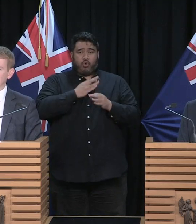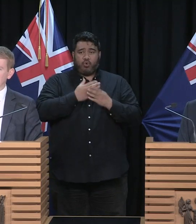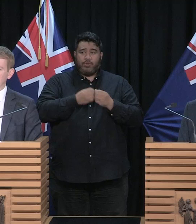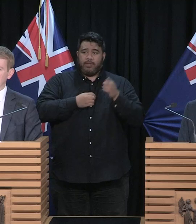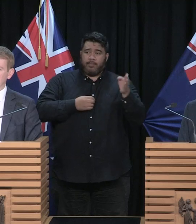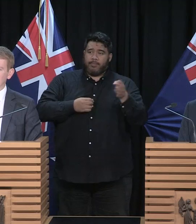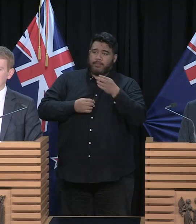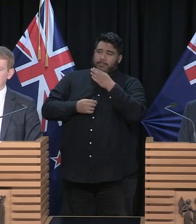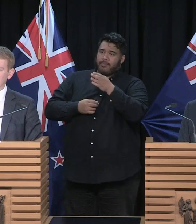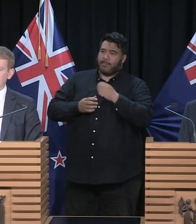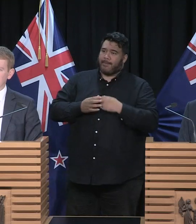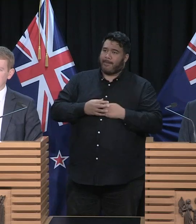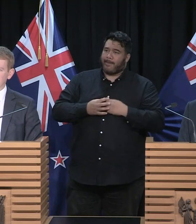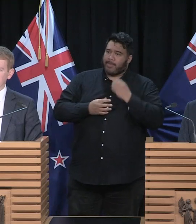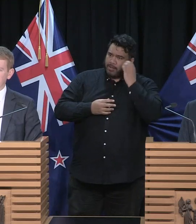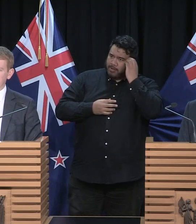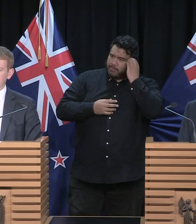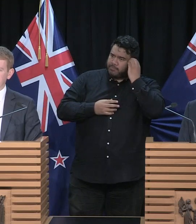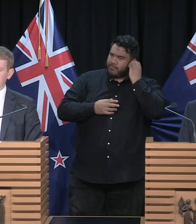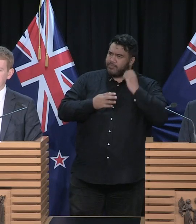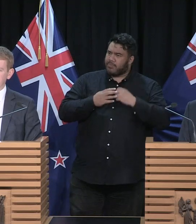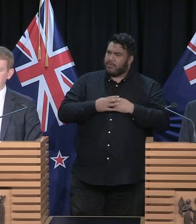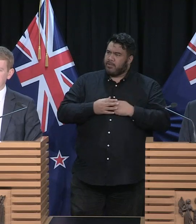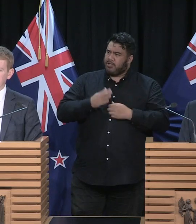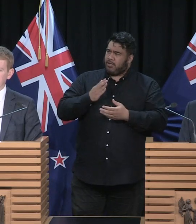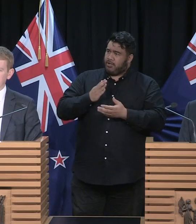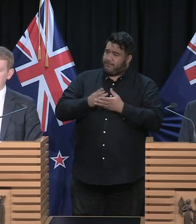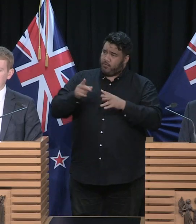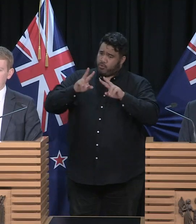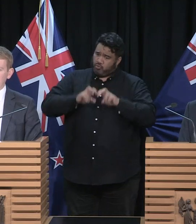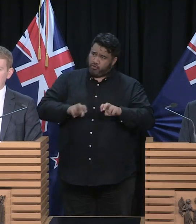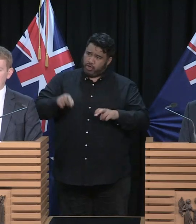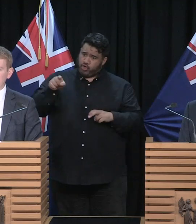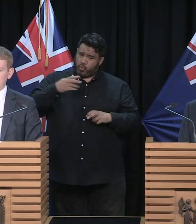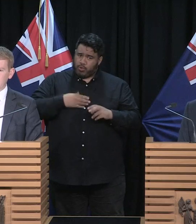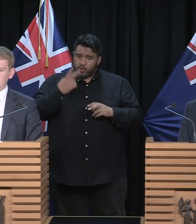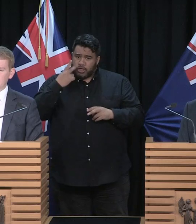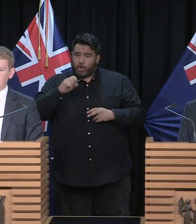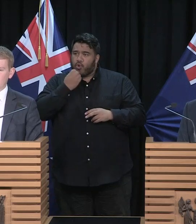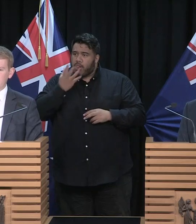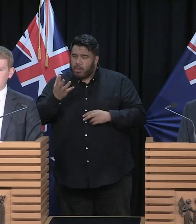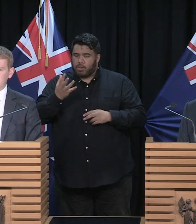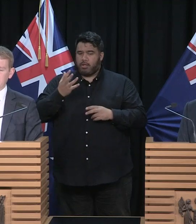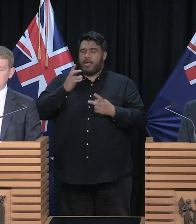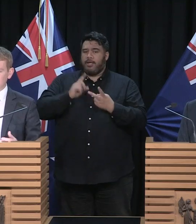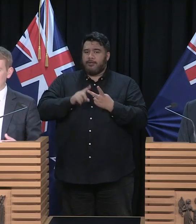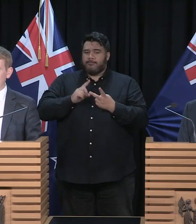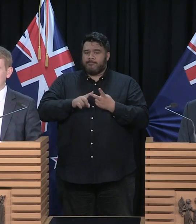That's not ultimately a matter for me. I don't have to work with them. Was it a matter for the inquiry to get to the bottom